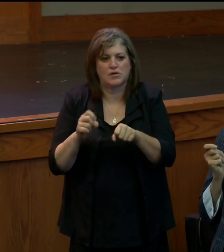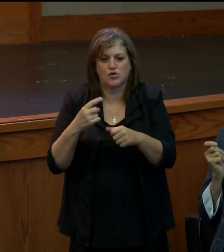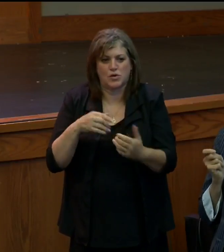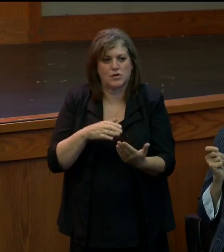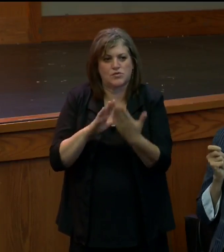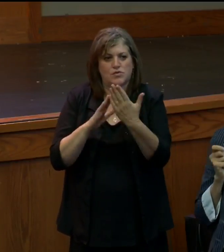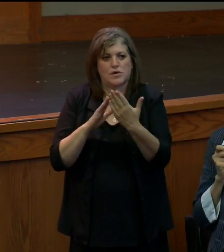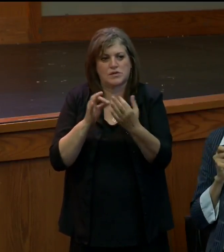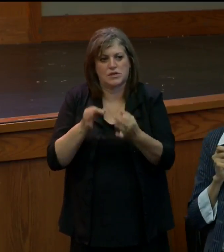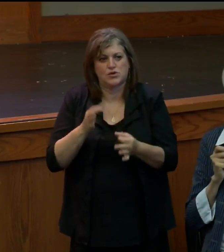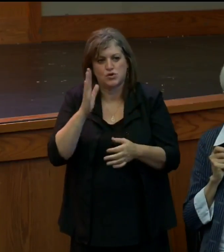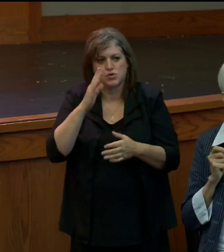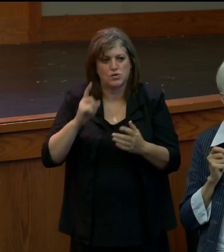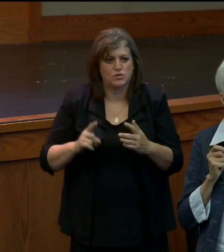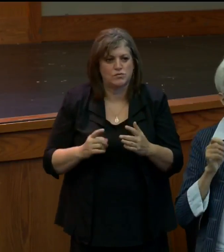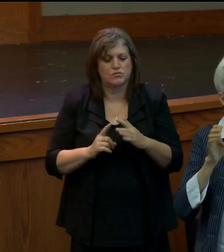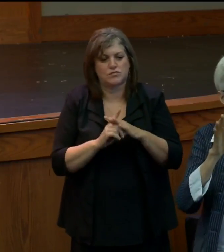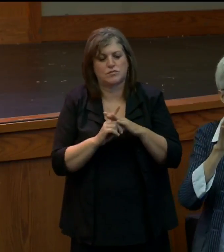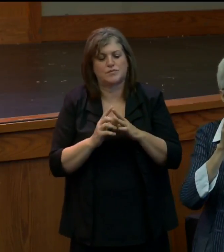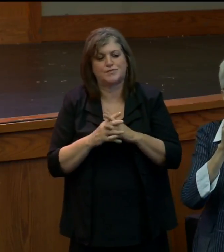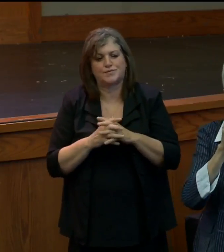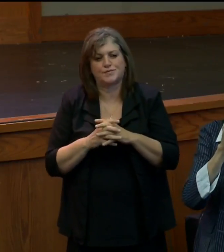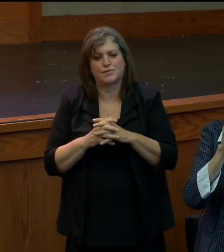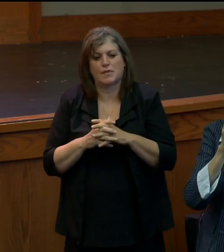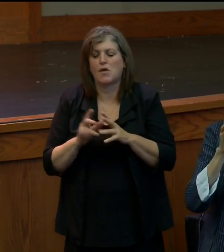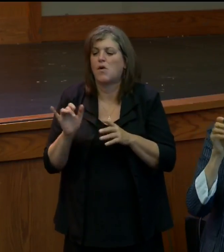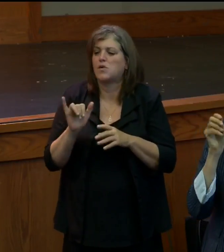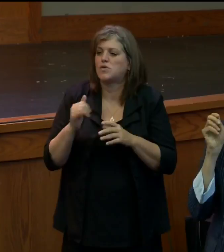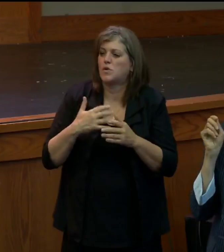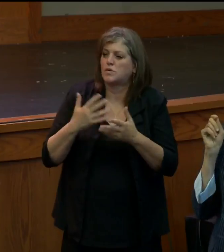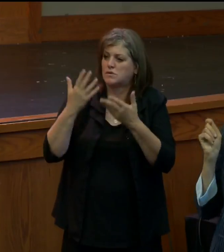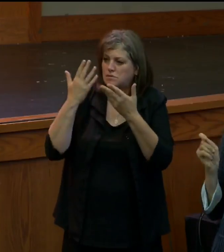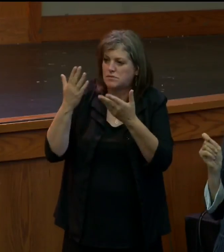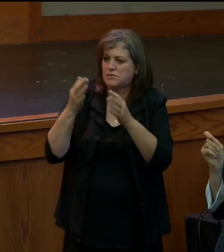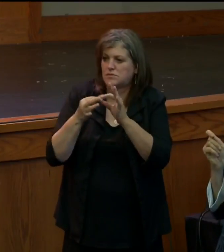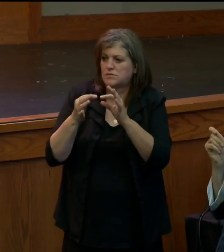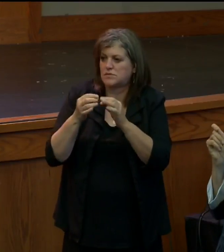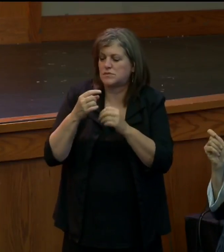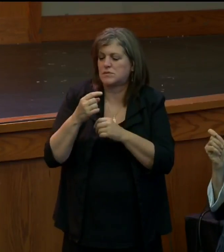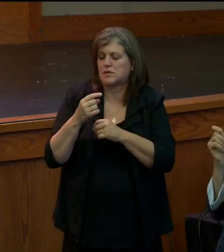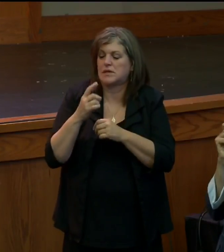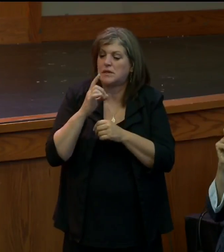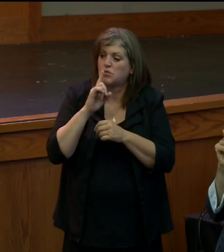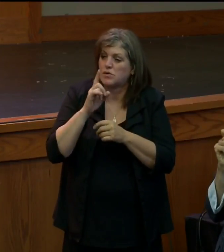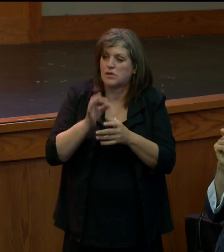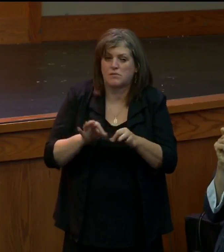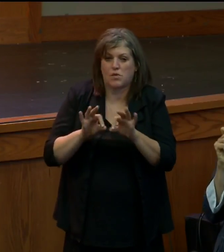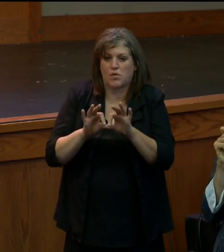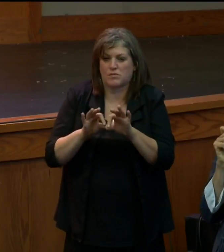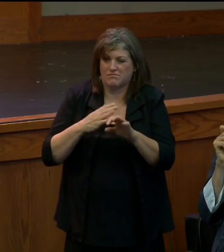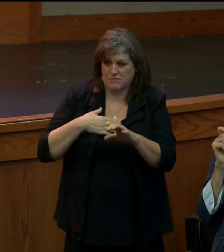ISSUES THAT COME UP THROUGH OUR COURTS. I'D ALSO LIKE TO SAY THAT IT'S IMPORTANT TO KEEP IN MY VIEW THE